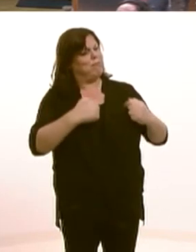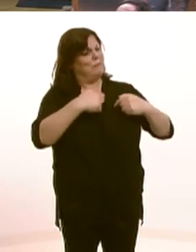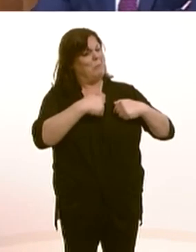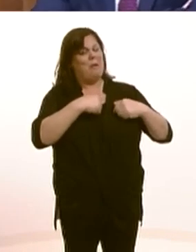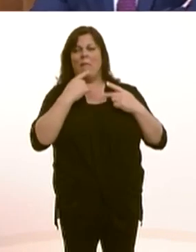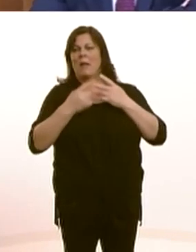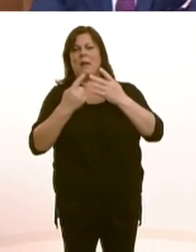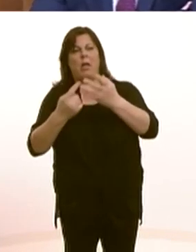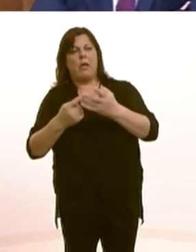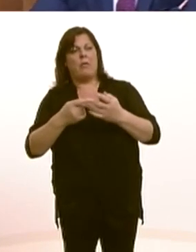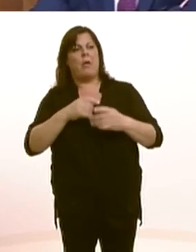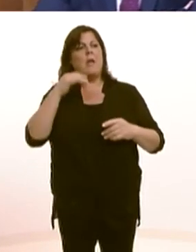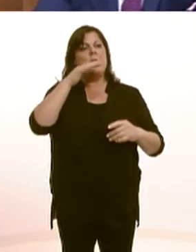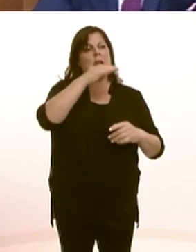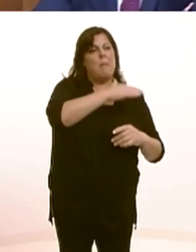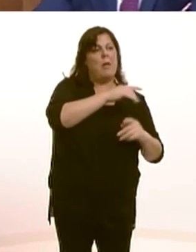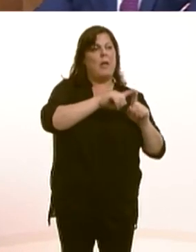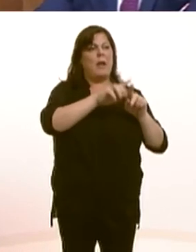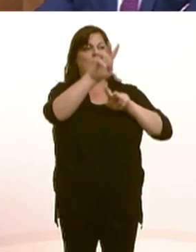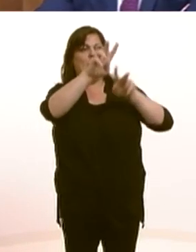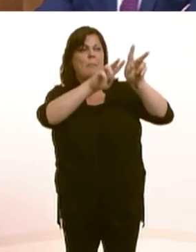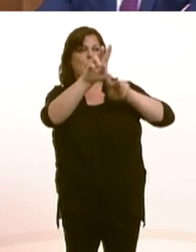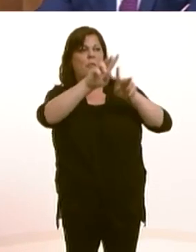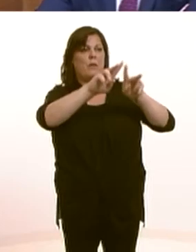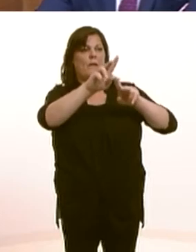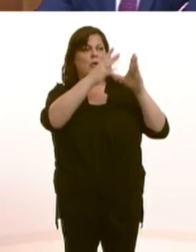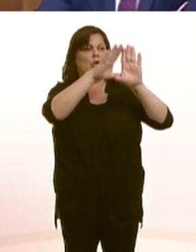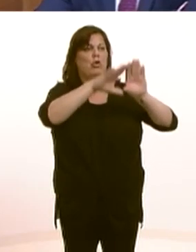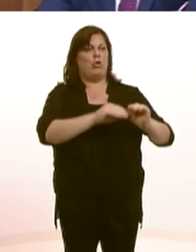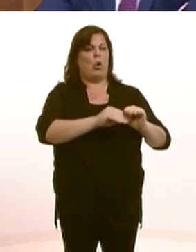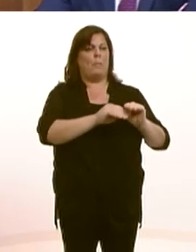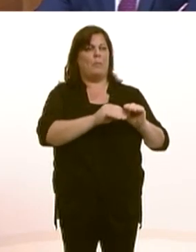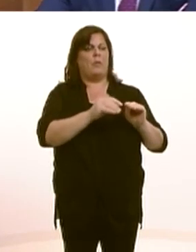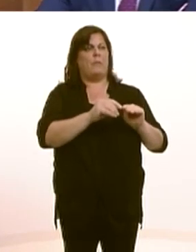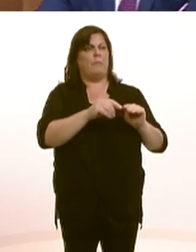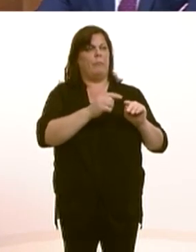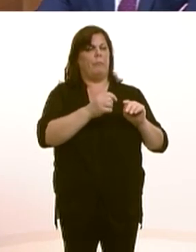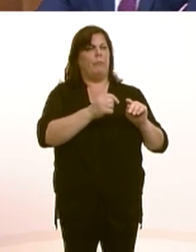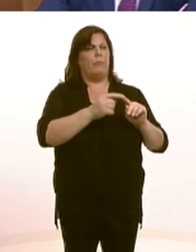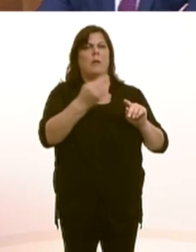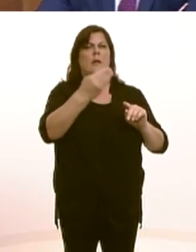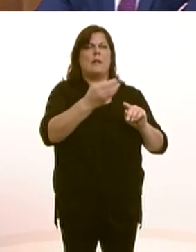The Carmarthen-Aberystwyth line disappeared as a passenger line in 1964. It was in place, in the main, until 1975.